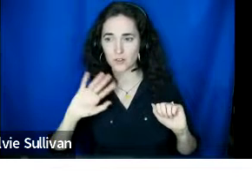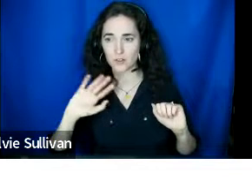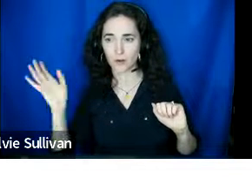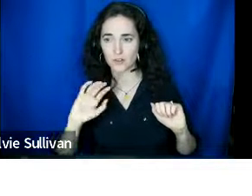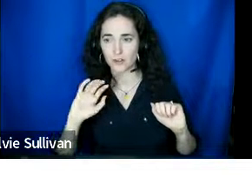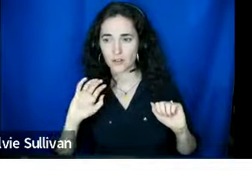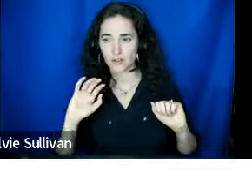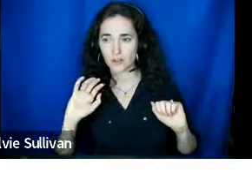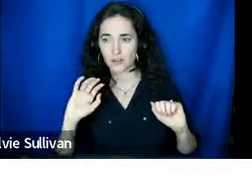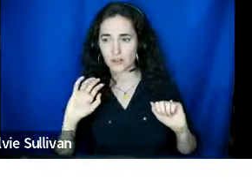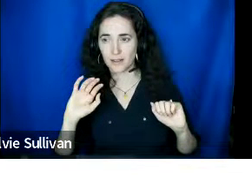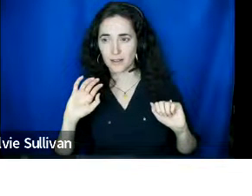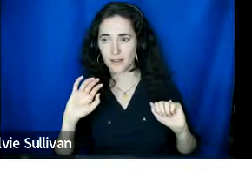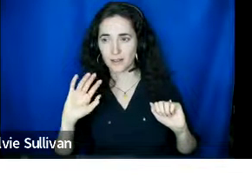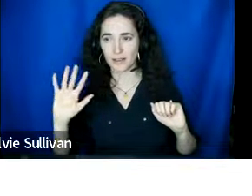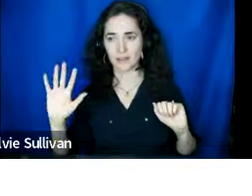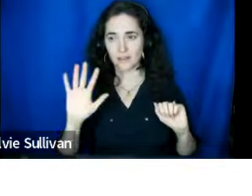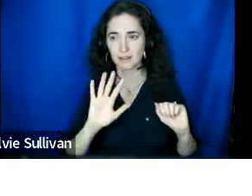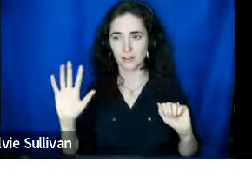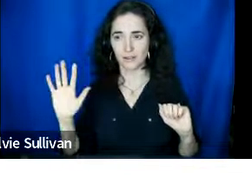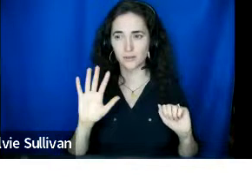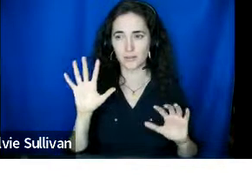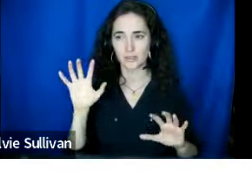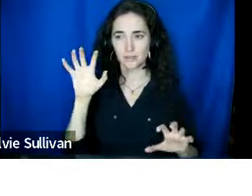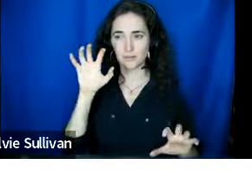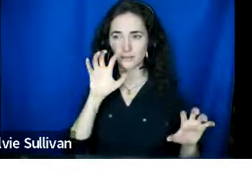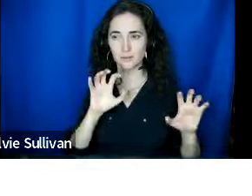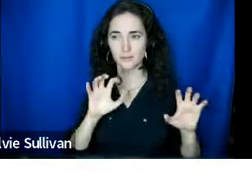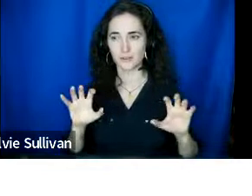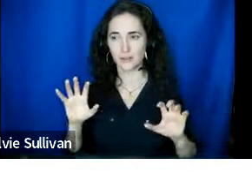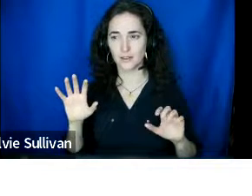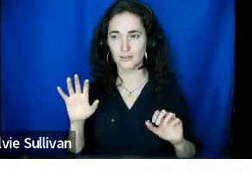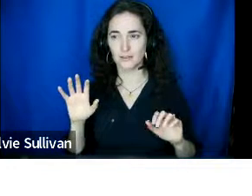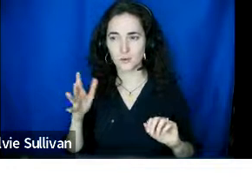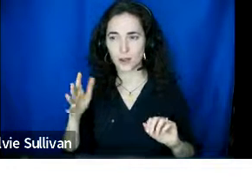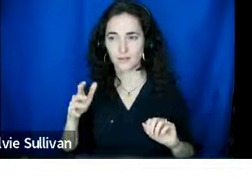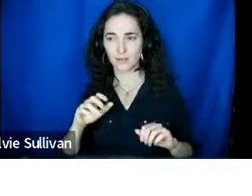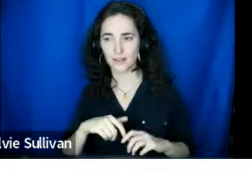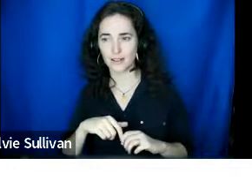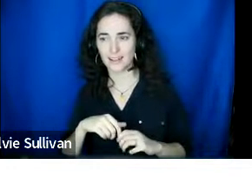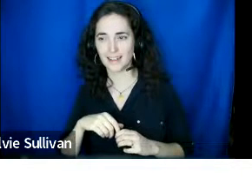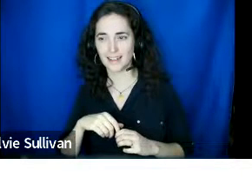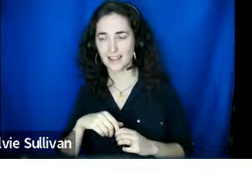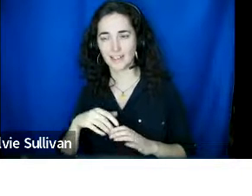Can you give us a wave? It's a little, it's a little freezing wave.